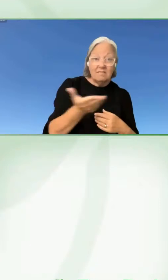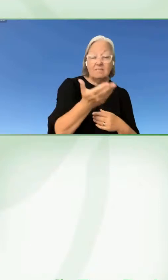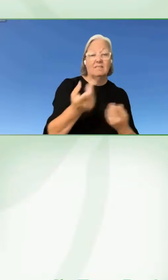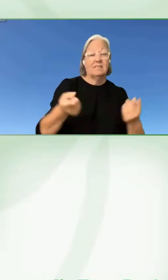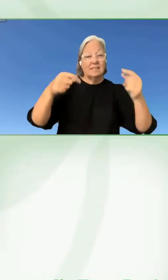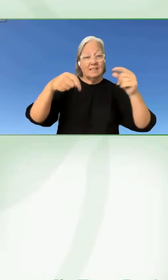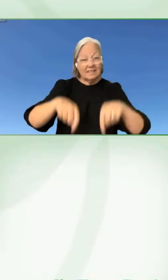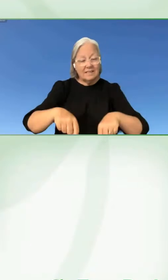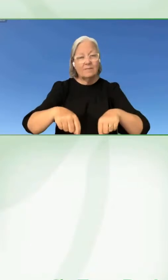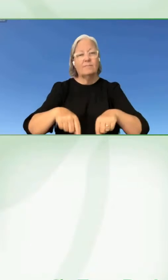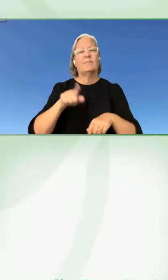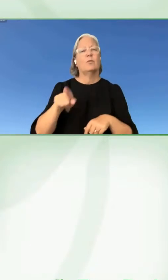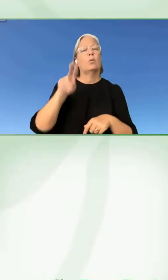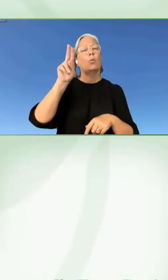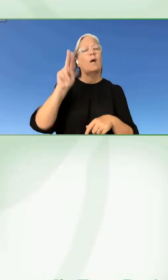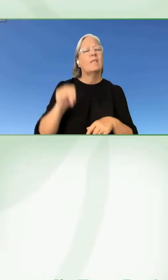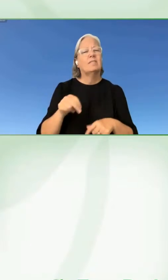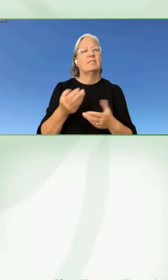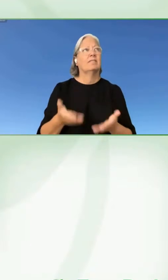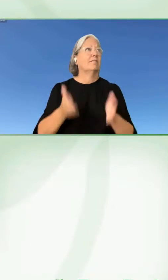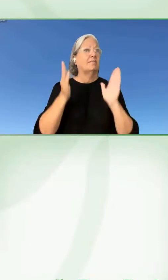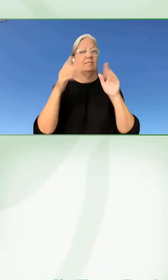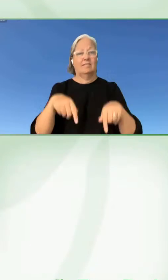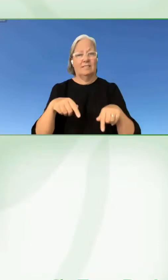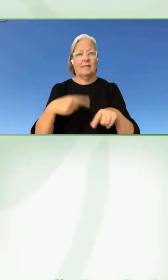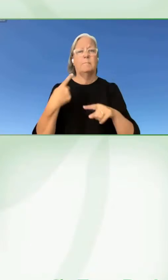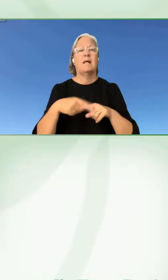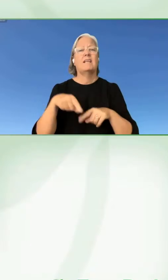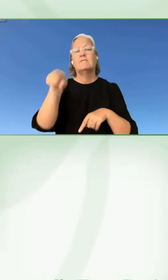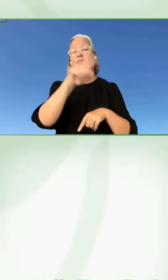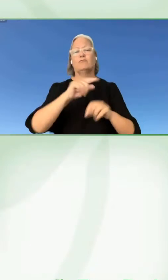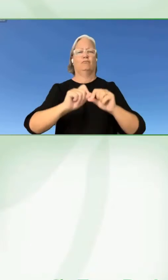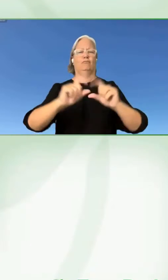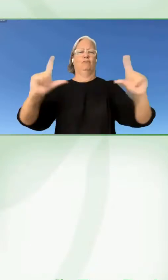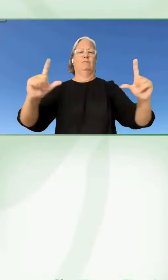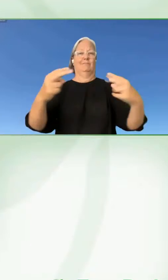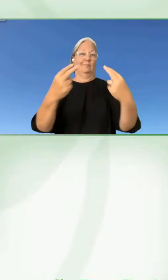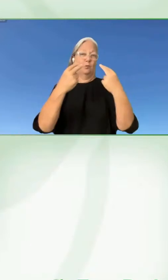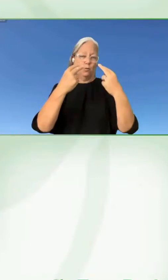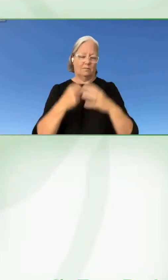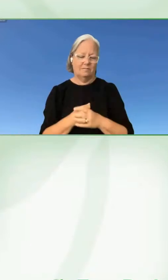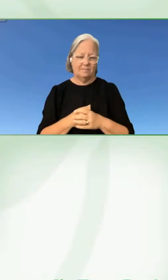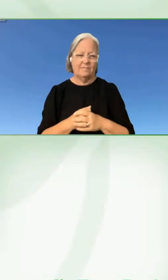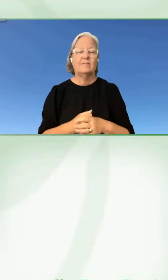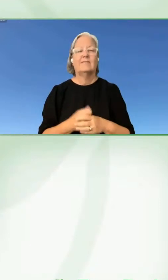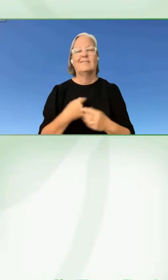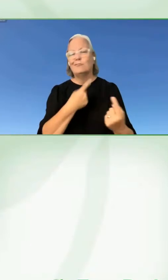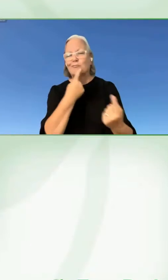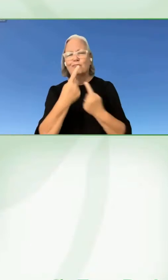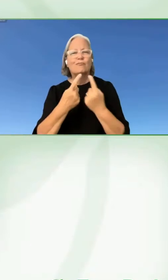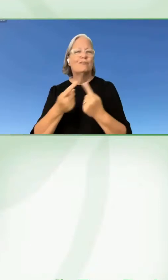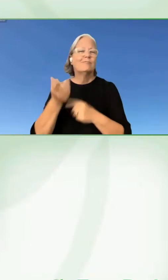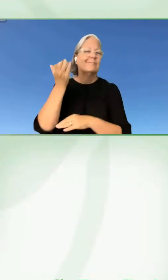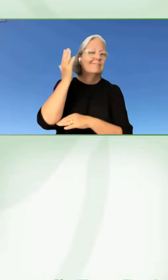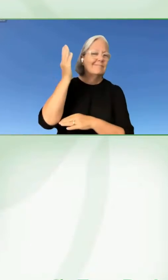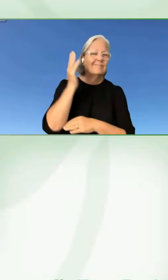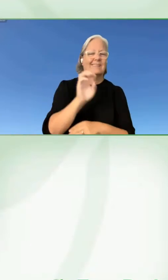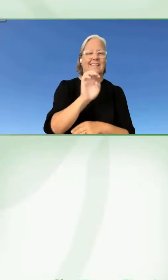I also thank everybody here in the UN building and who are watching us as well. We have been talking about eGovernment and its accessibility.